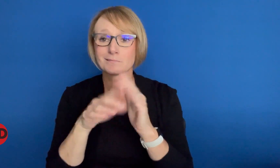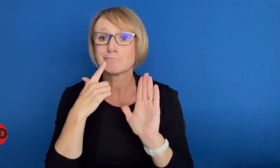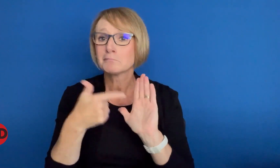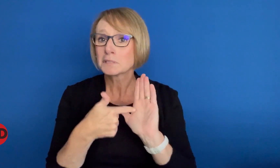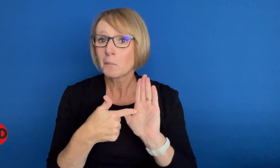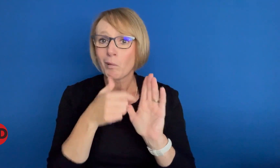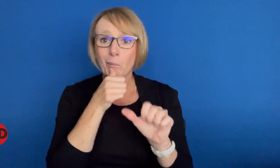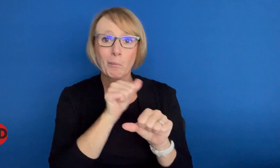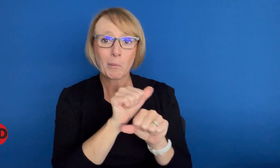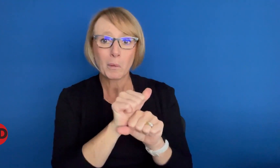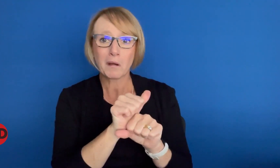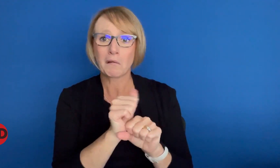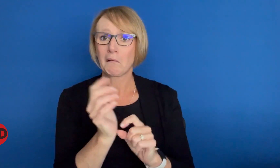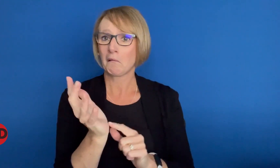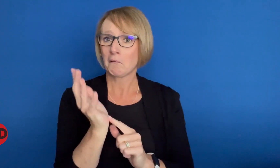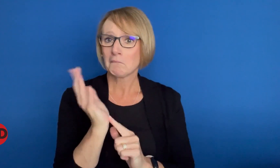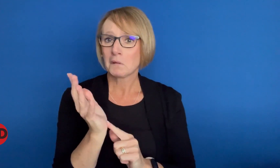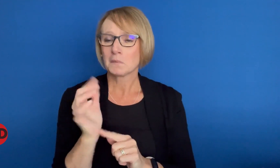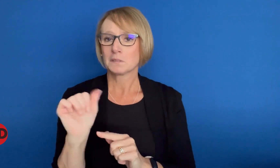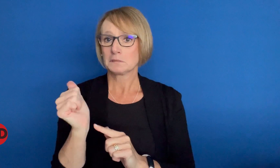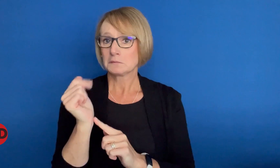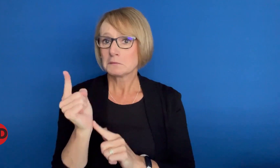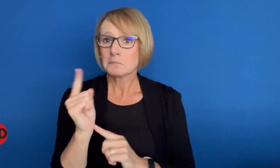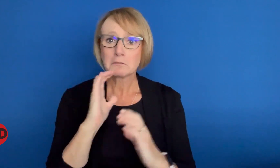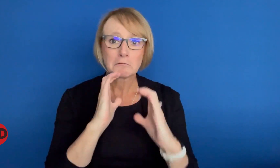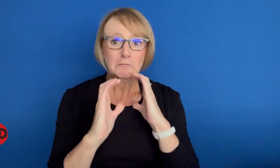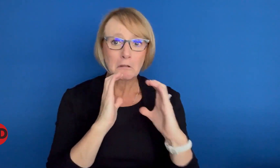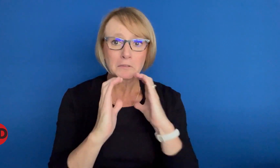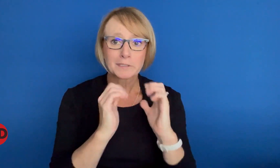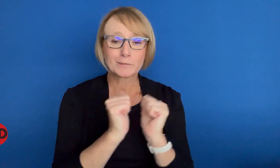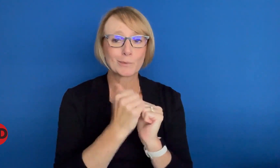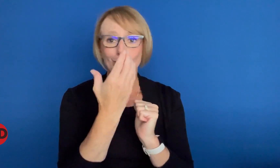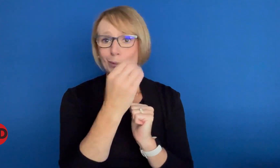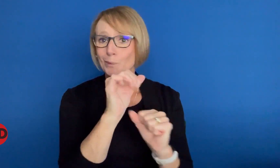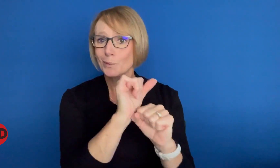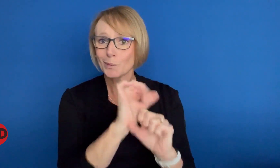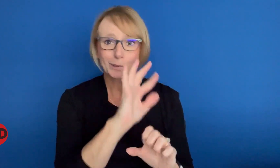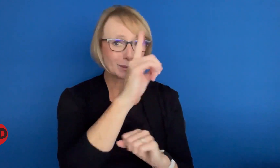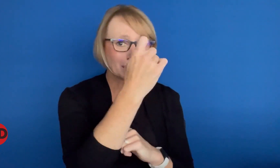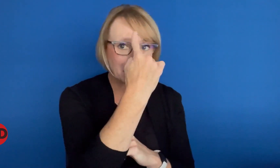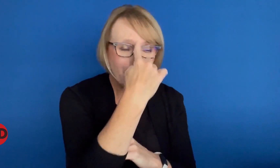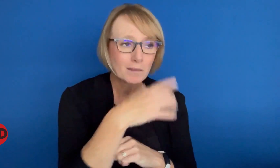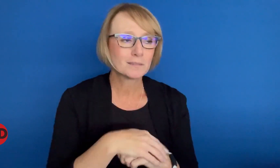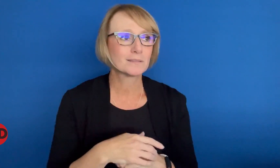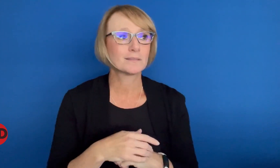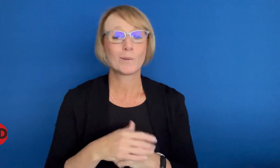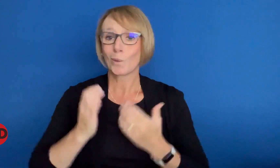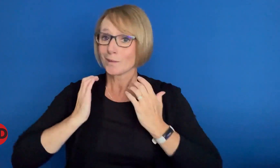Customer service, registration desk, 5 to 10 minute conversations